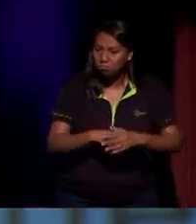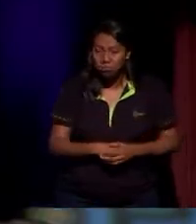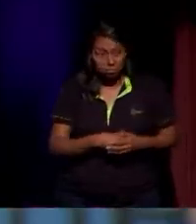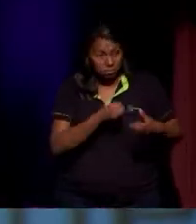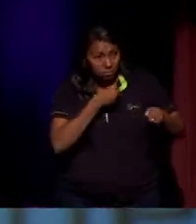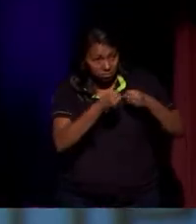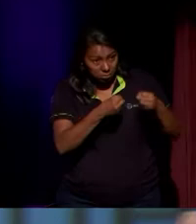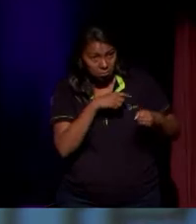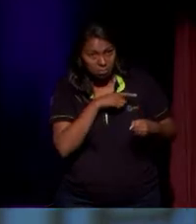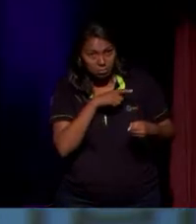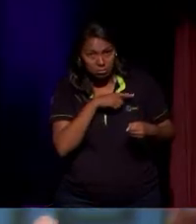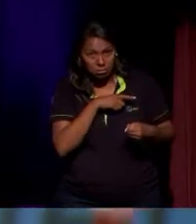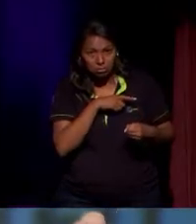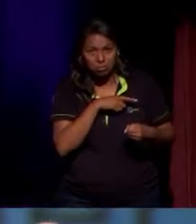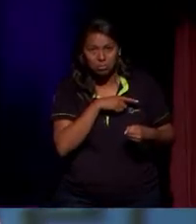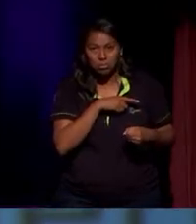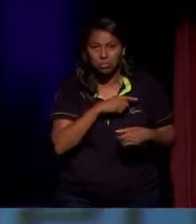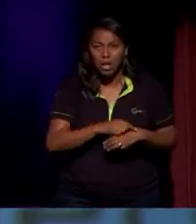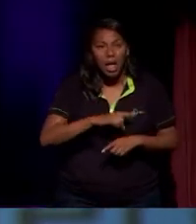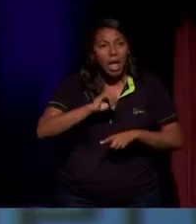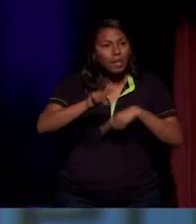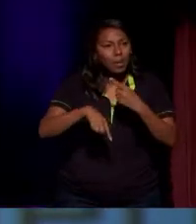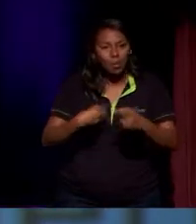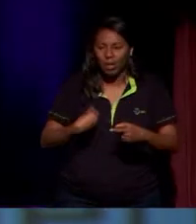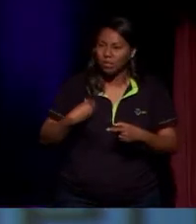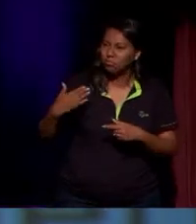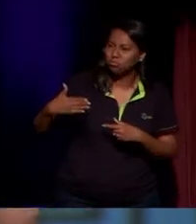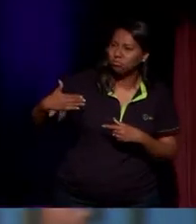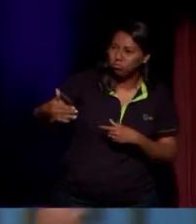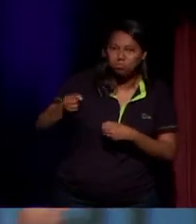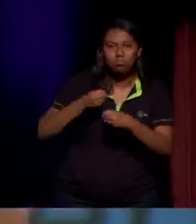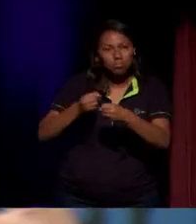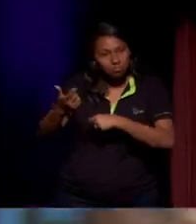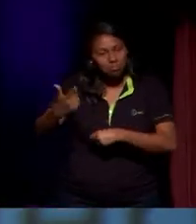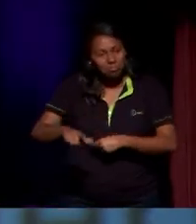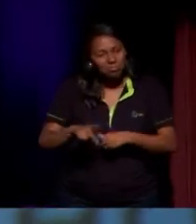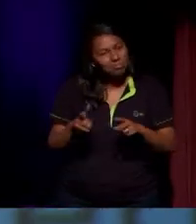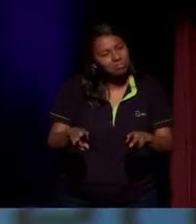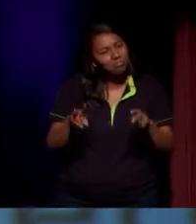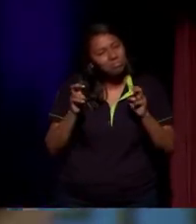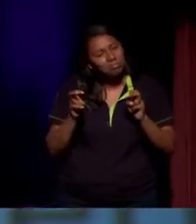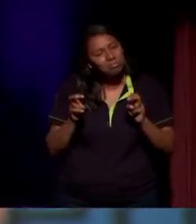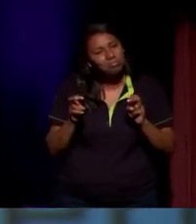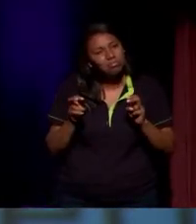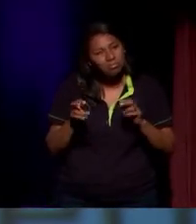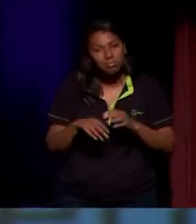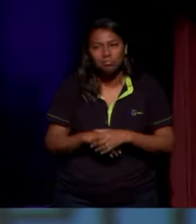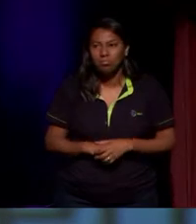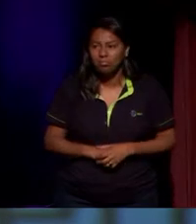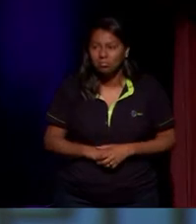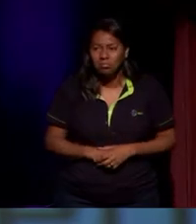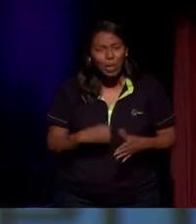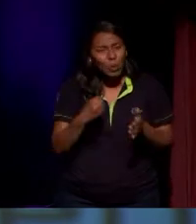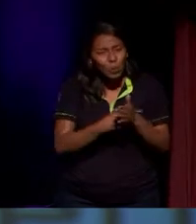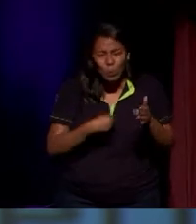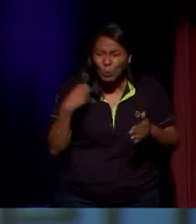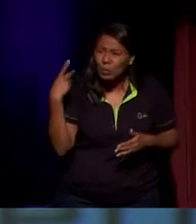in two more moments of your life, and we realize like all your fighting